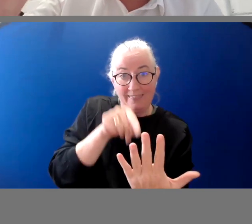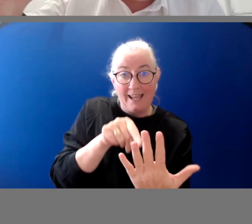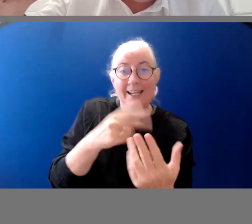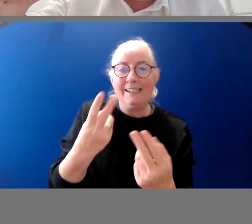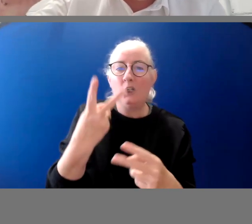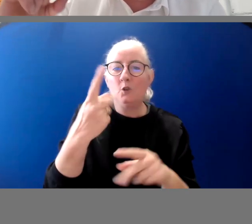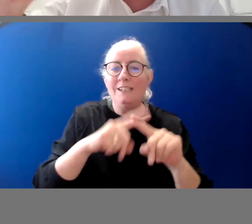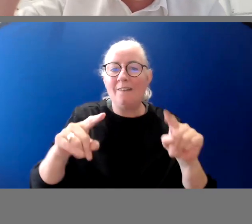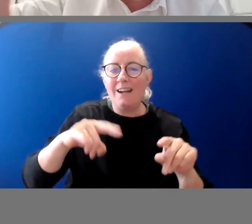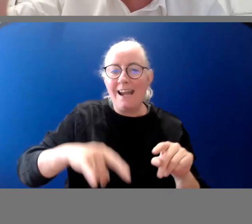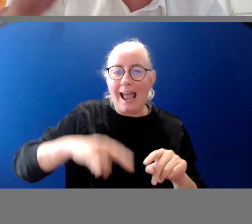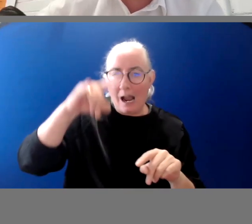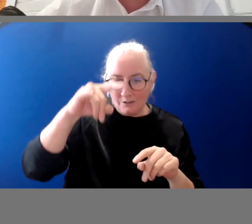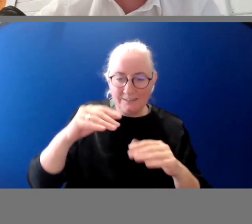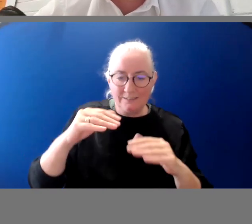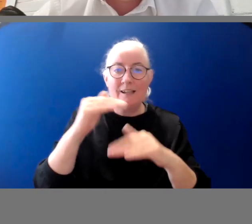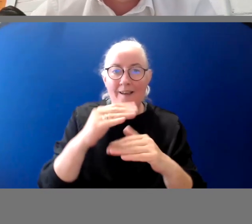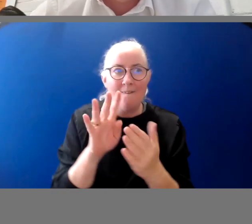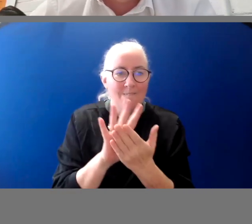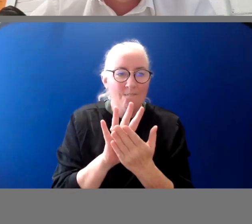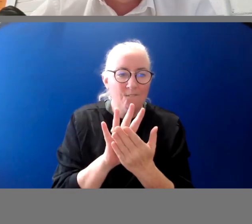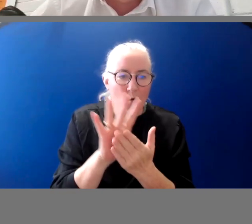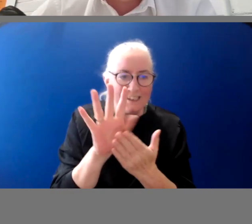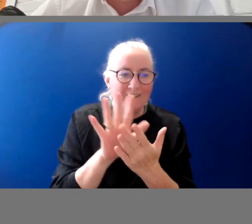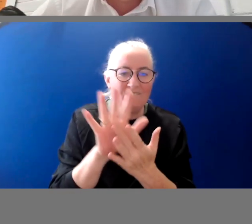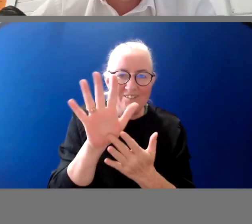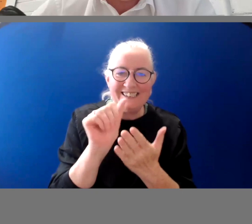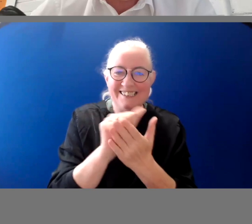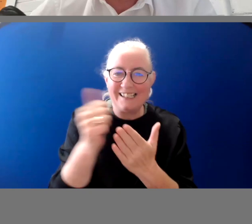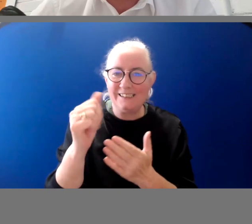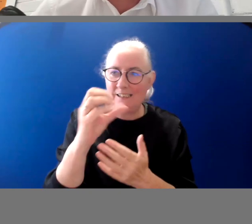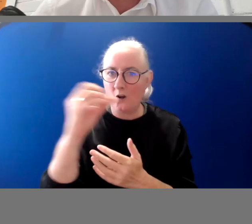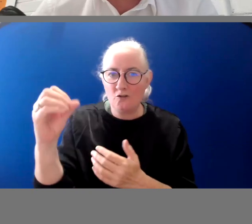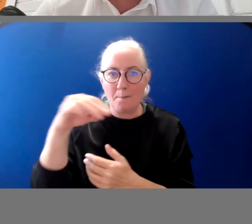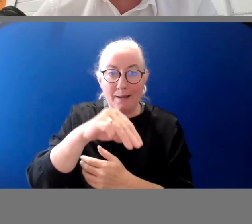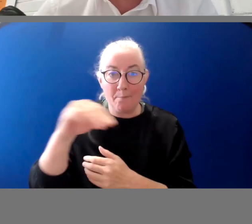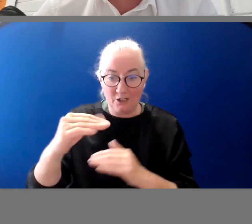between 850 in a meter and between 1450 and 1600 millimeters and so on and the other one that we